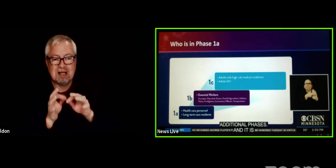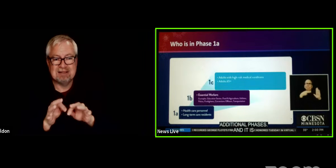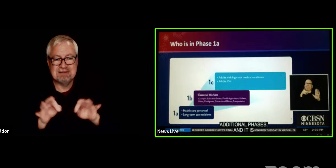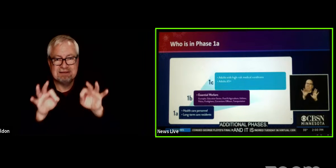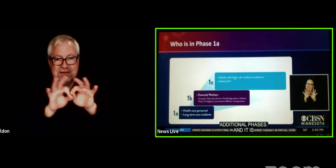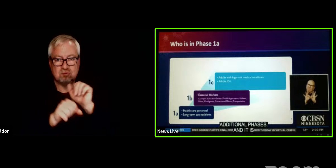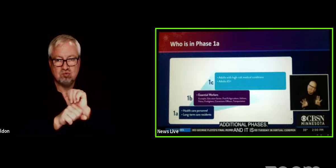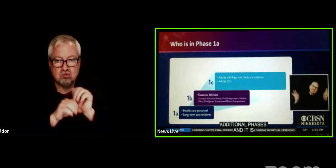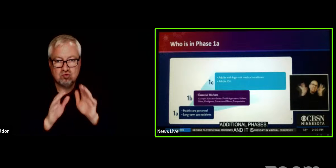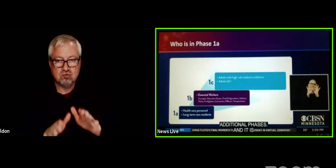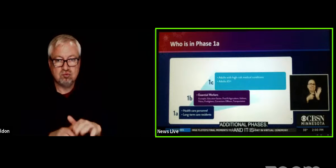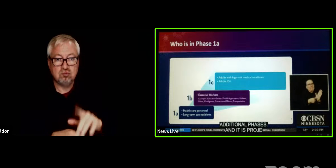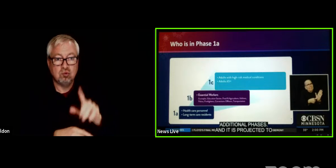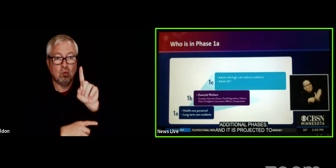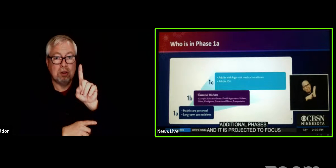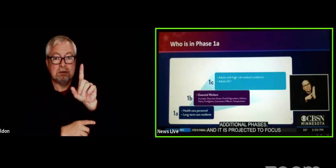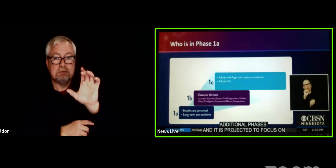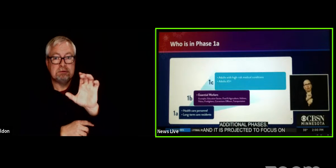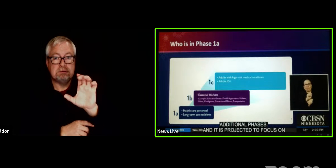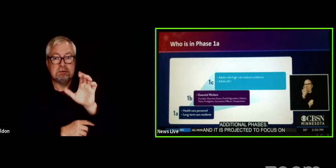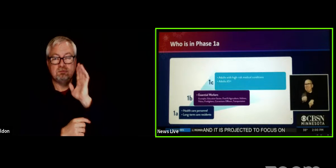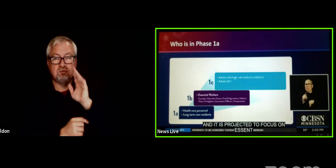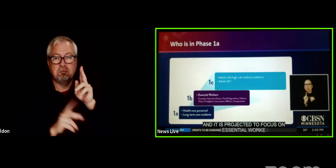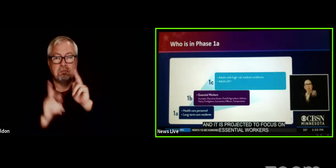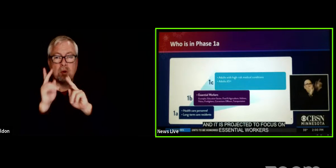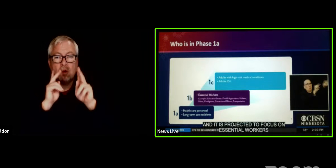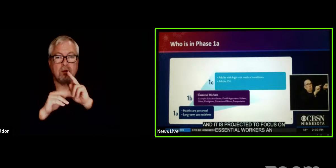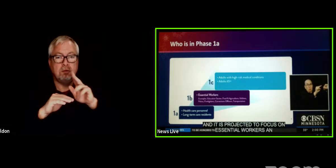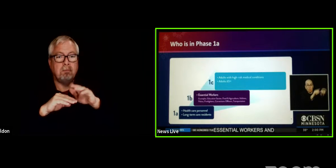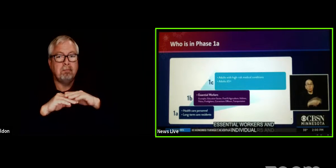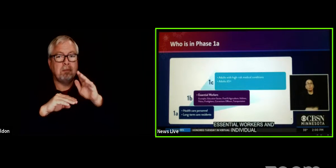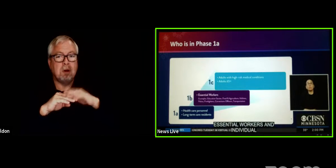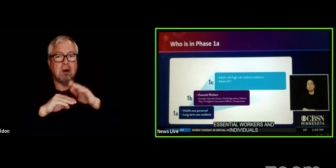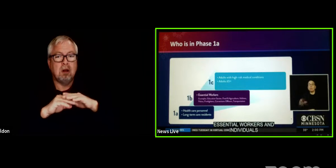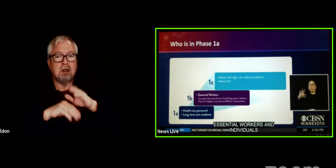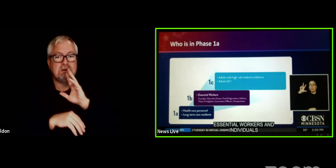WHO ARE 65 AND OLDER OR INDIVIDUALS WHO HAVE UNDERLYING HEALTH